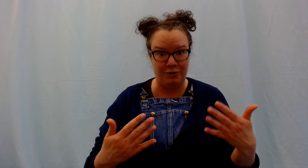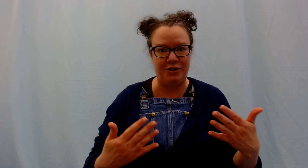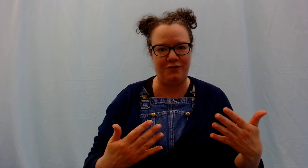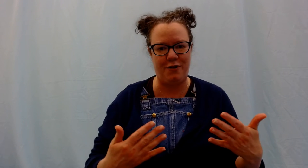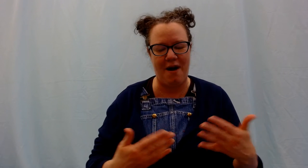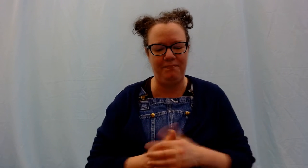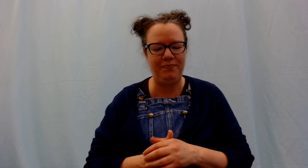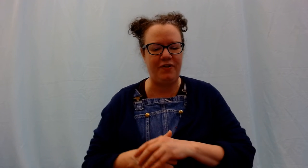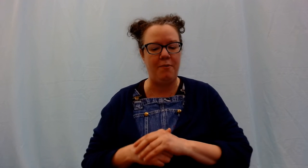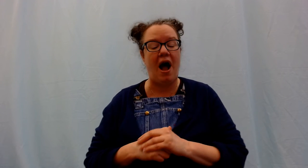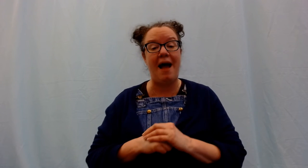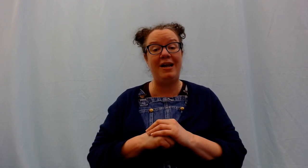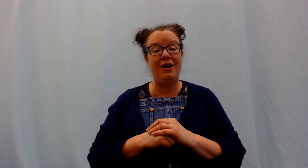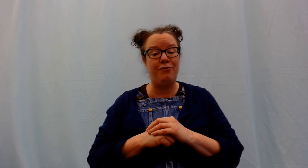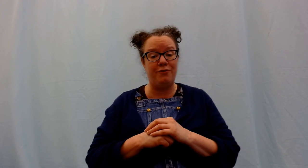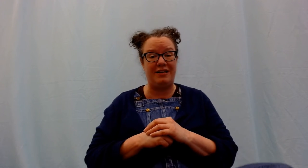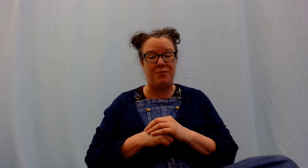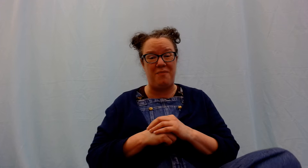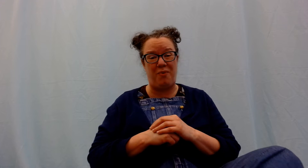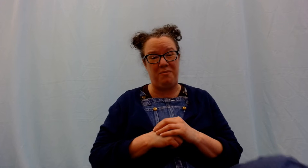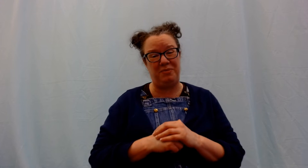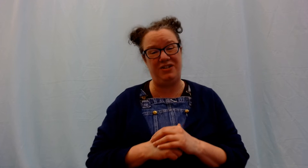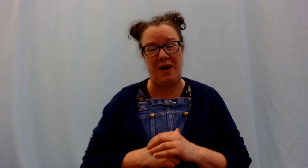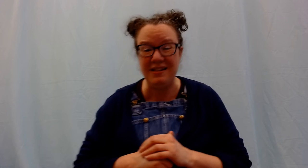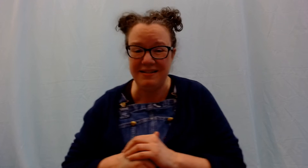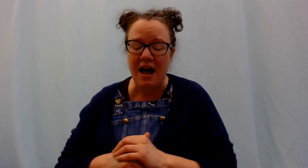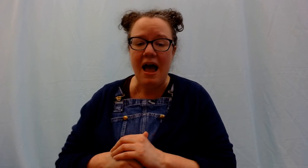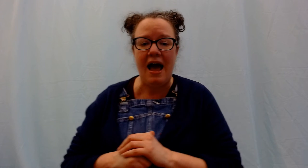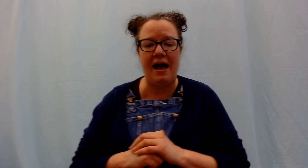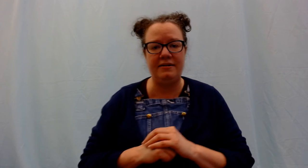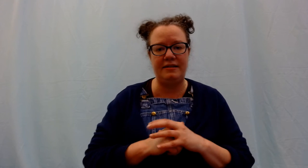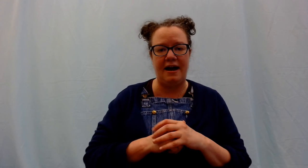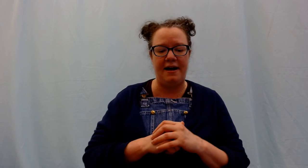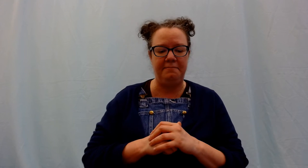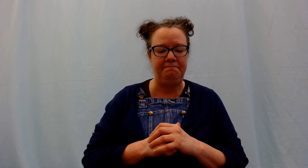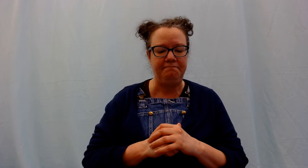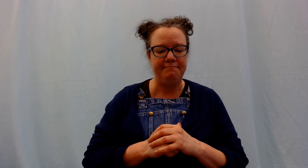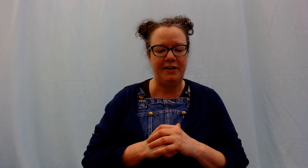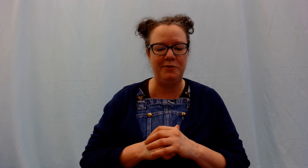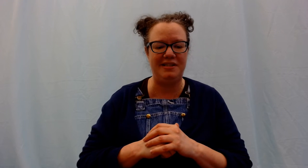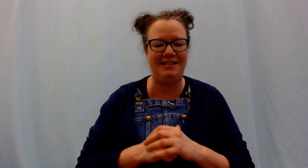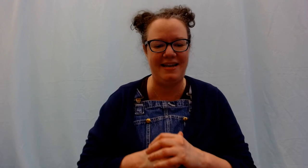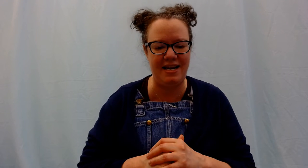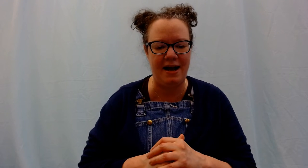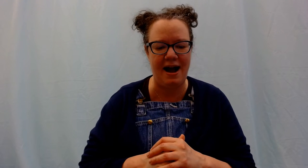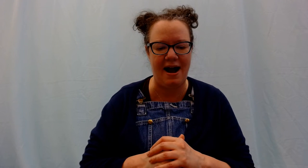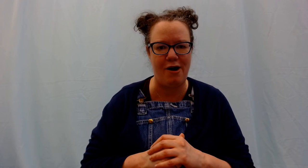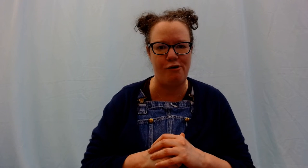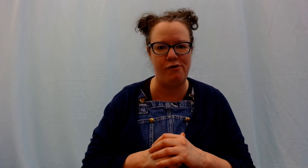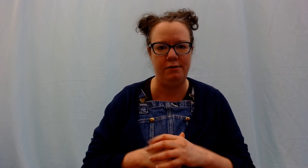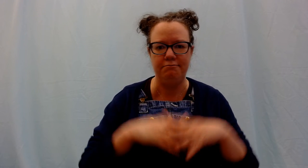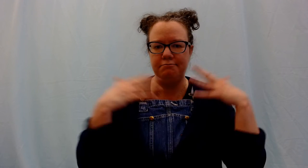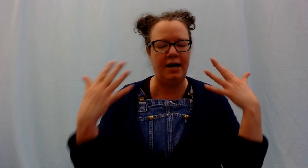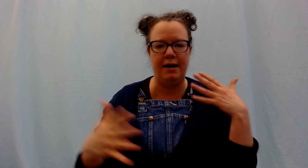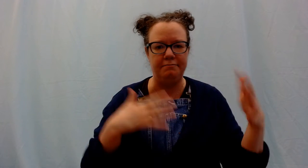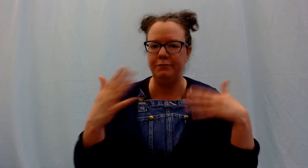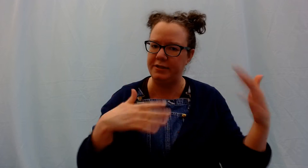motions for them. So I'm gonna go through this one probably twice and we'll see how ...